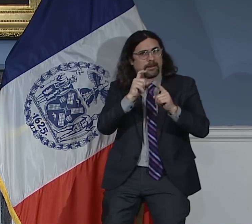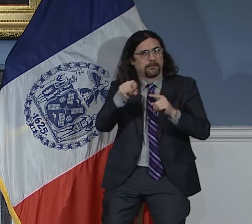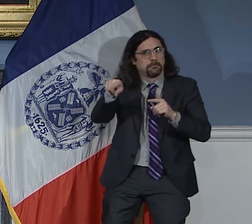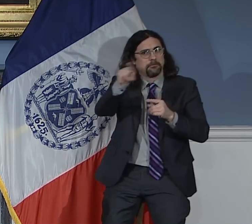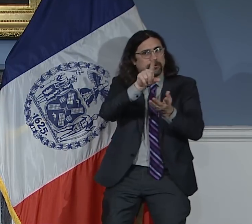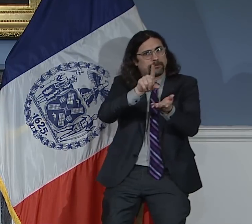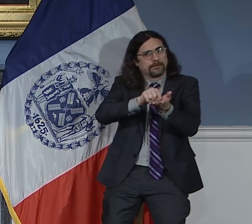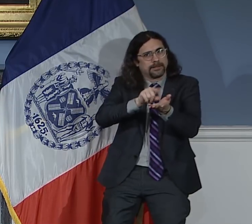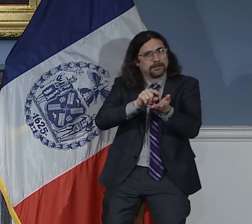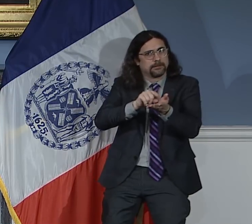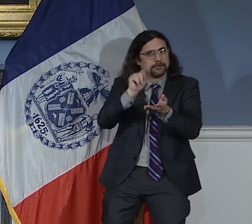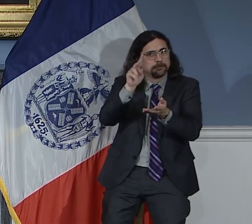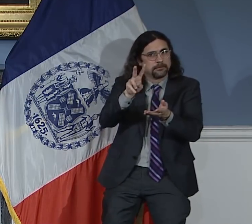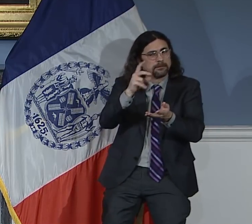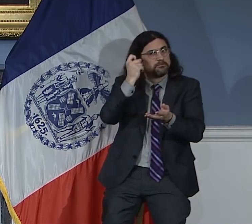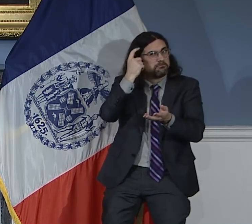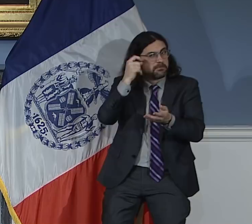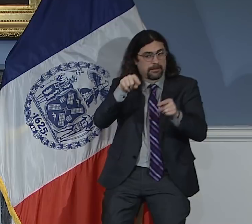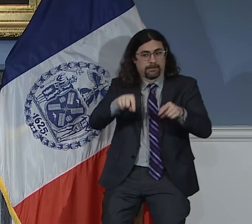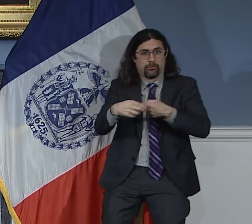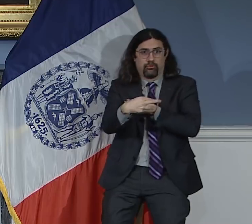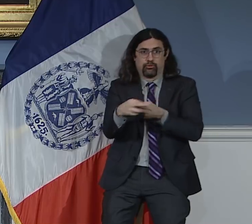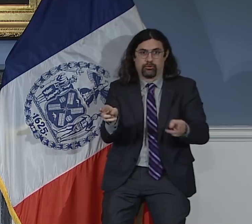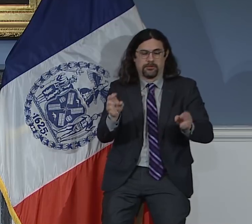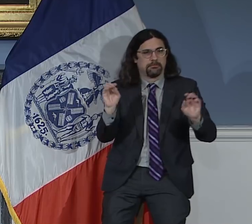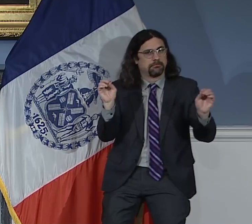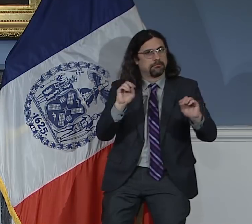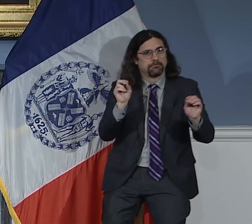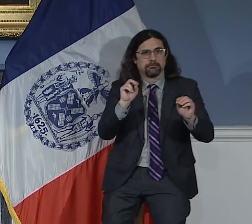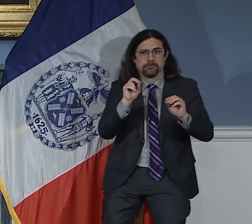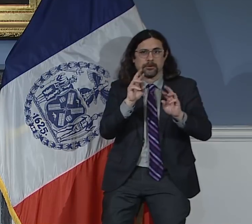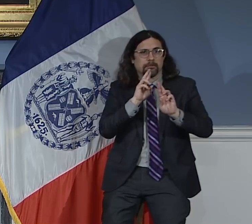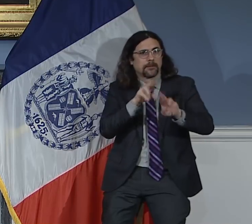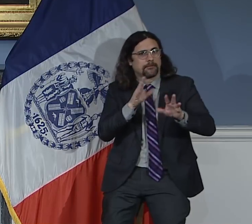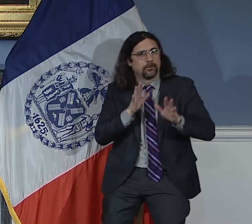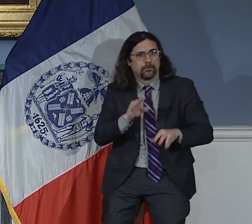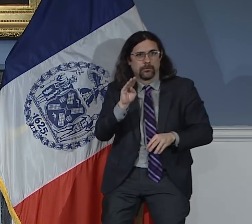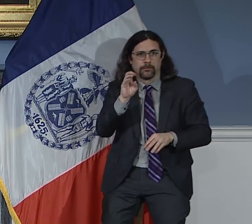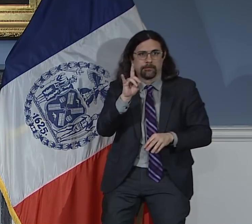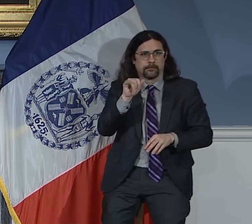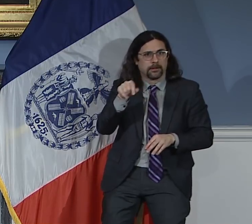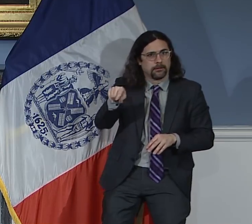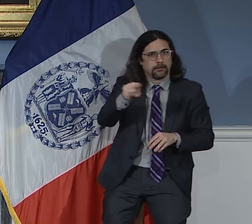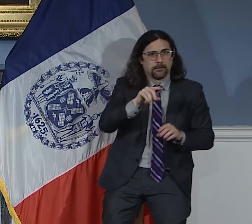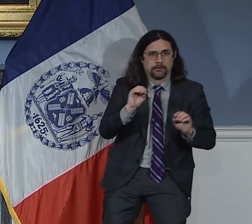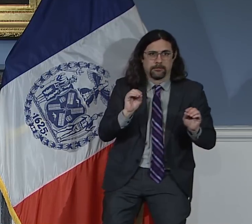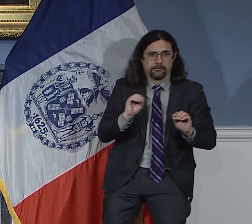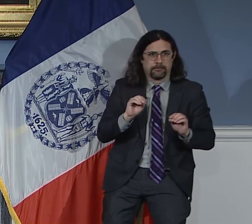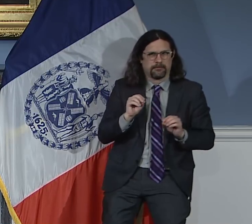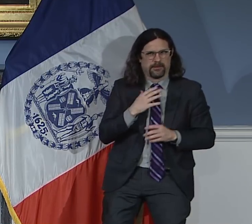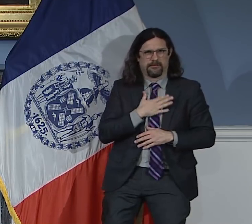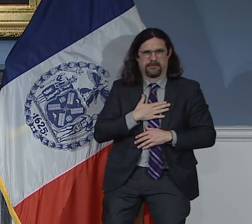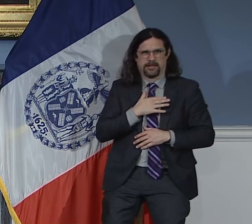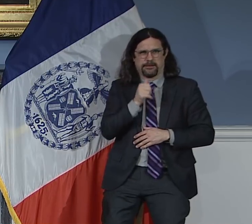AND WE'RE DOING THIS REMOTELY. WE'LL TRY AND GET IT RIGHT, BUT IT MAYE BALI TTLE DIFFICULT THE